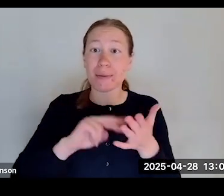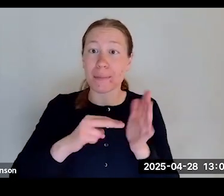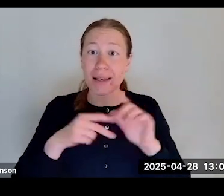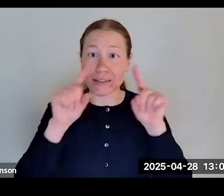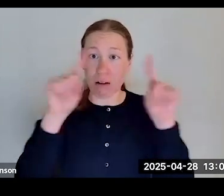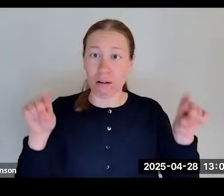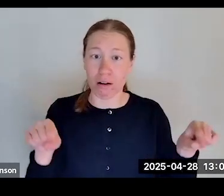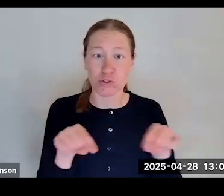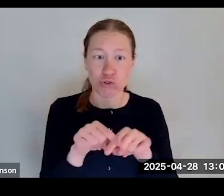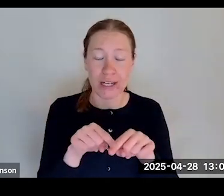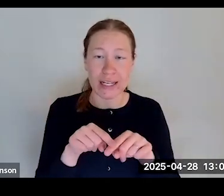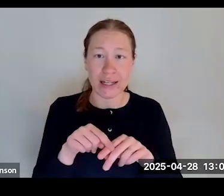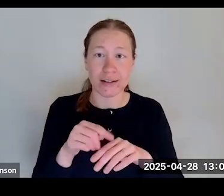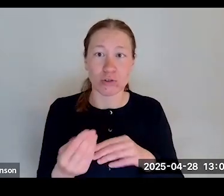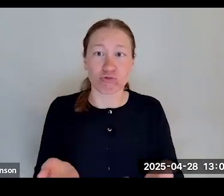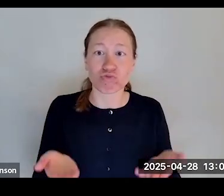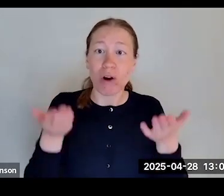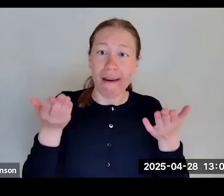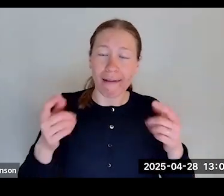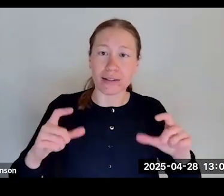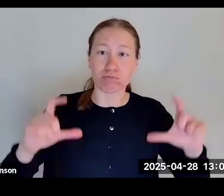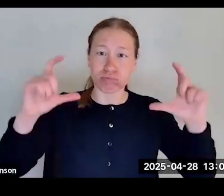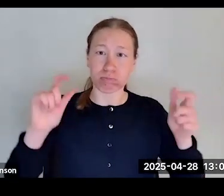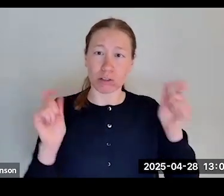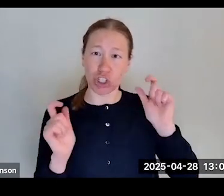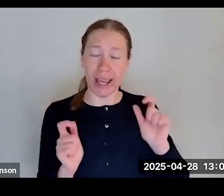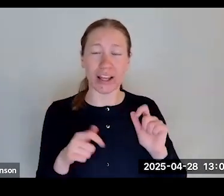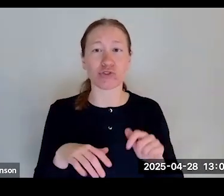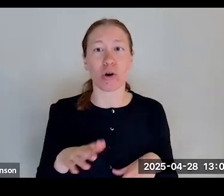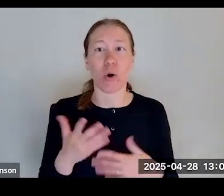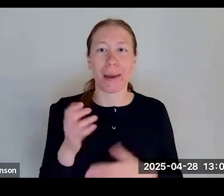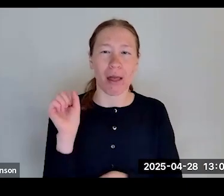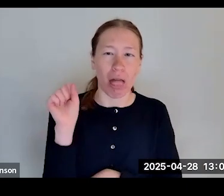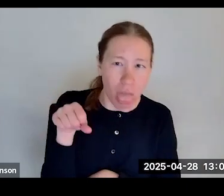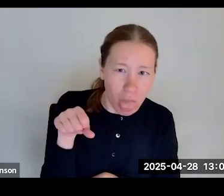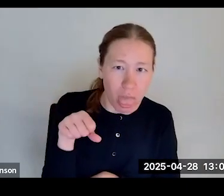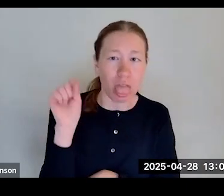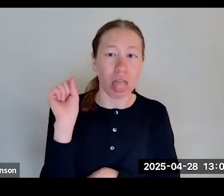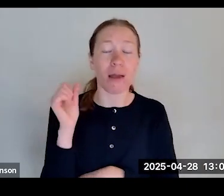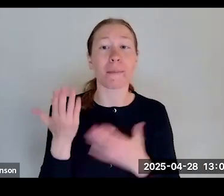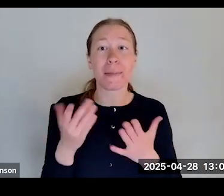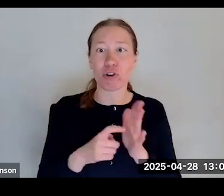if it's maybe that they're bending forward too much and their neck starting to have pain. Or a lumbar chair support that could be applied to help